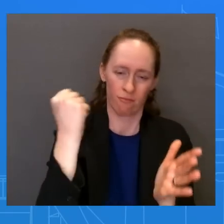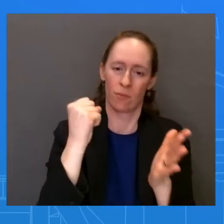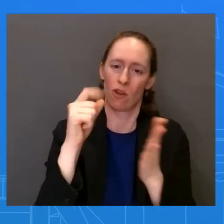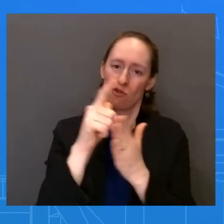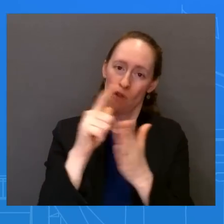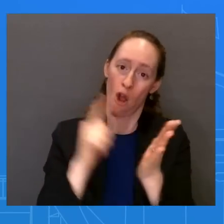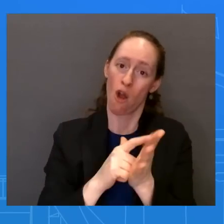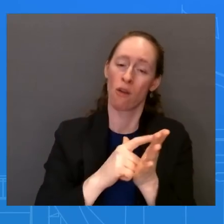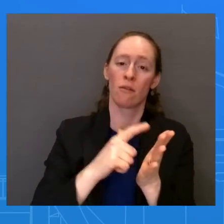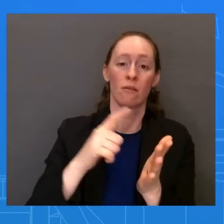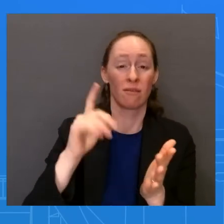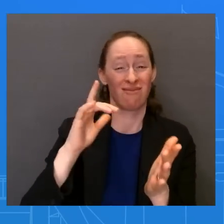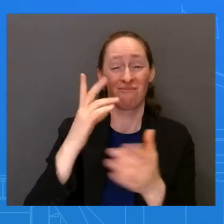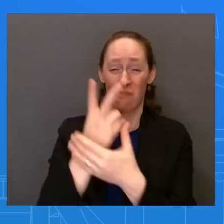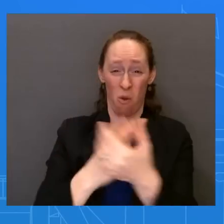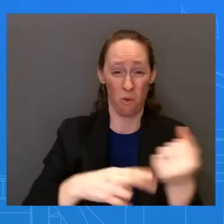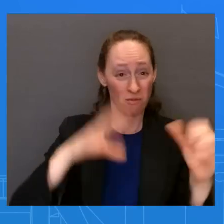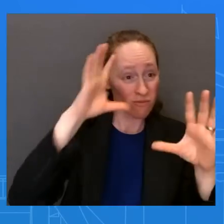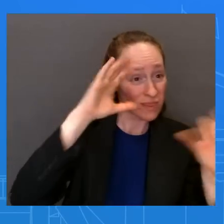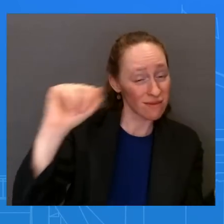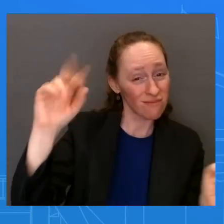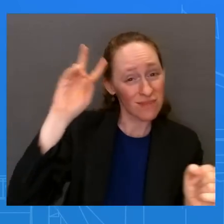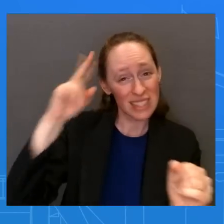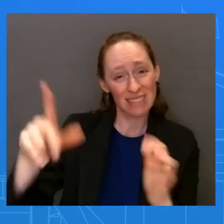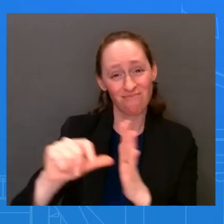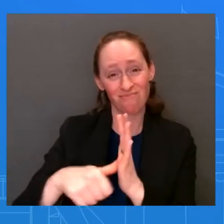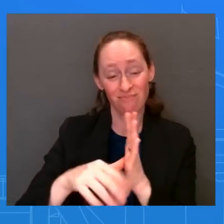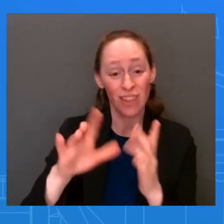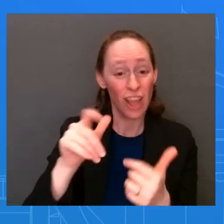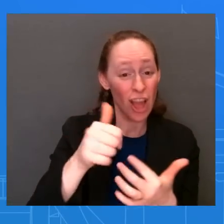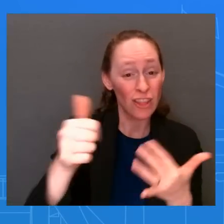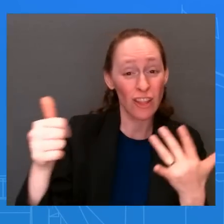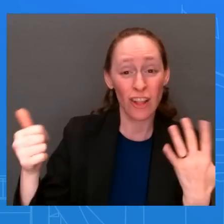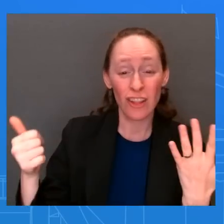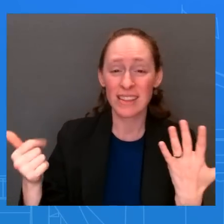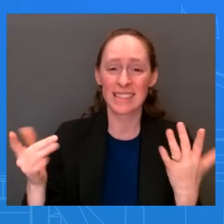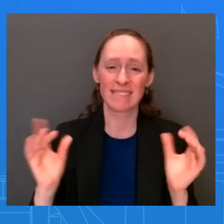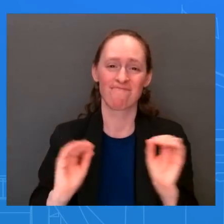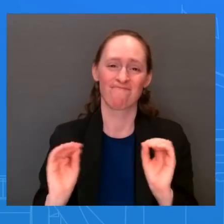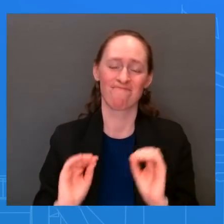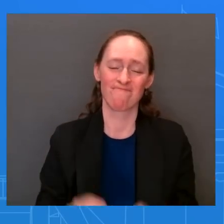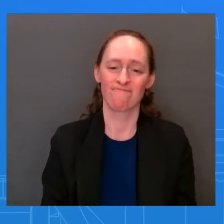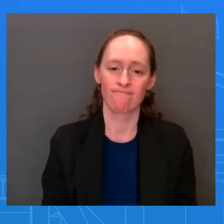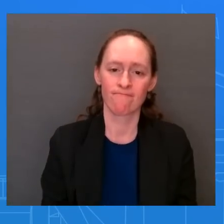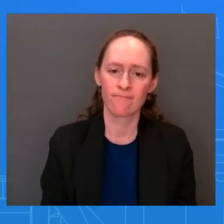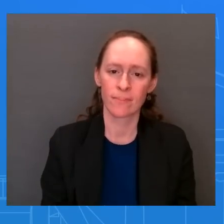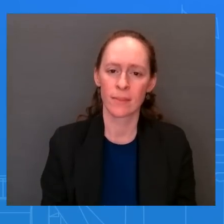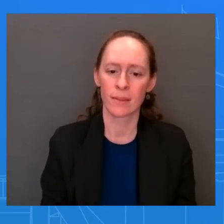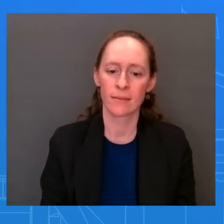than what I just laid out. Okay. Who else? Todd. The Press: Thank you.